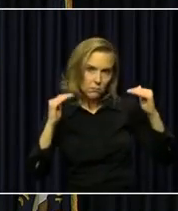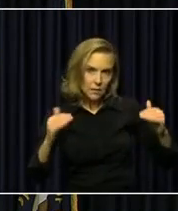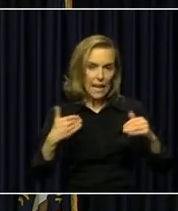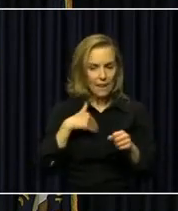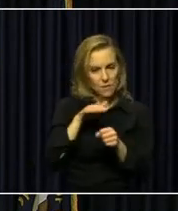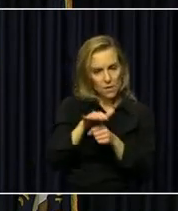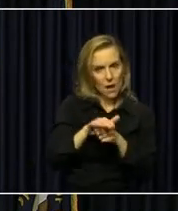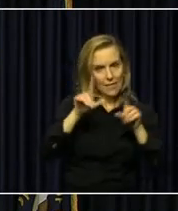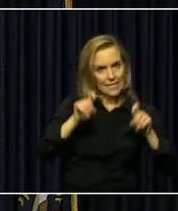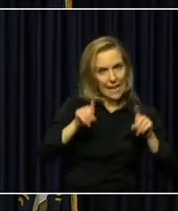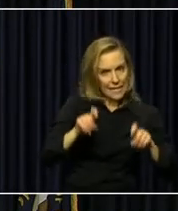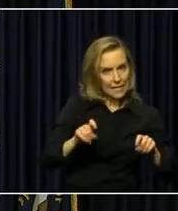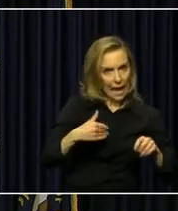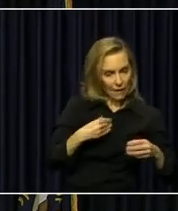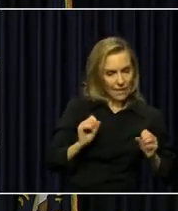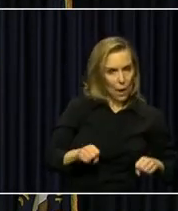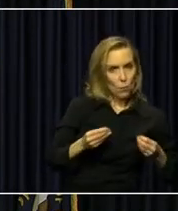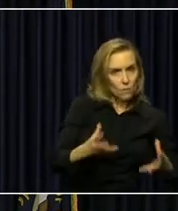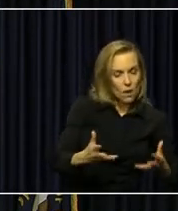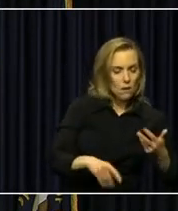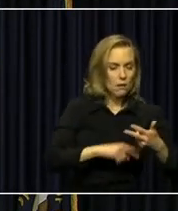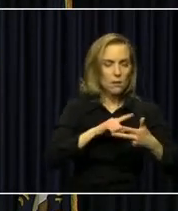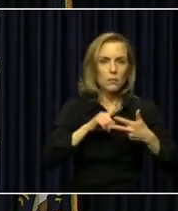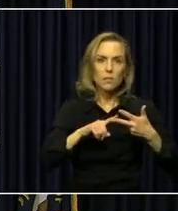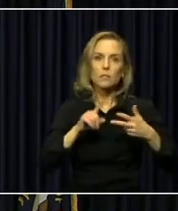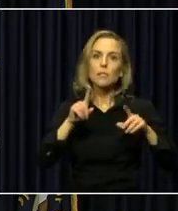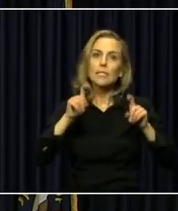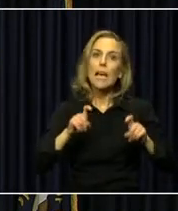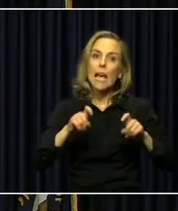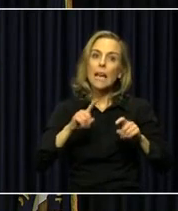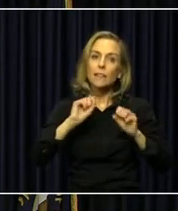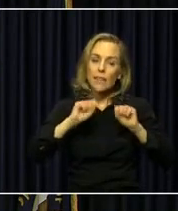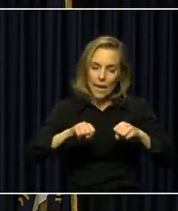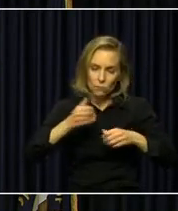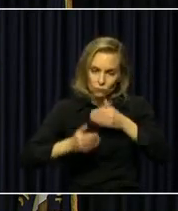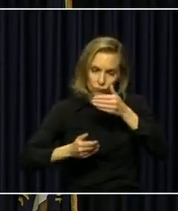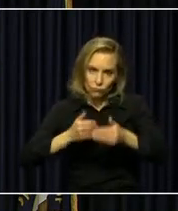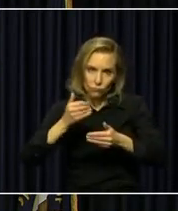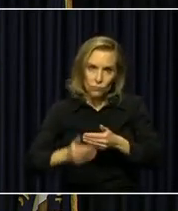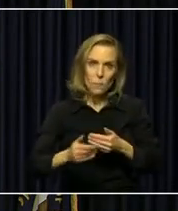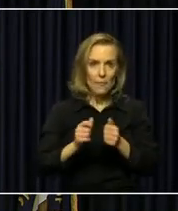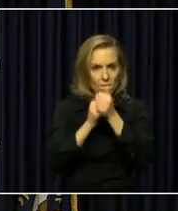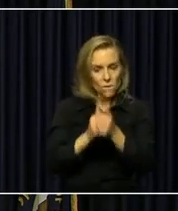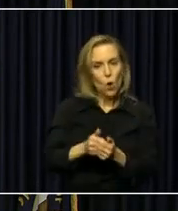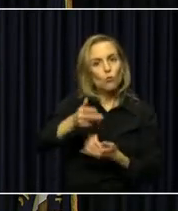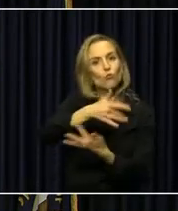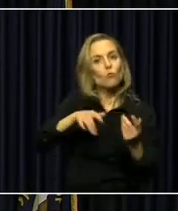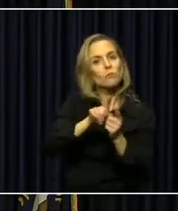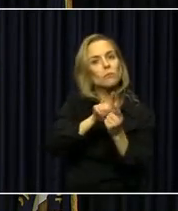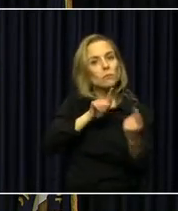BEFORE IS IT'S NOT OUR CAPACITY, IT'S NOT -- I MEAN, UofL HAS